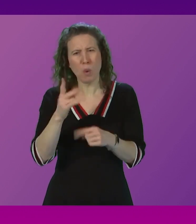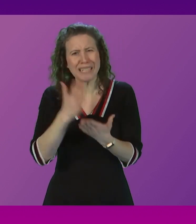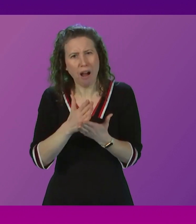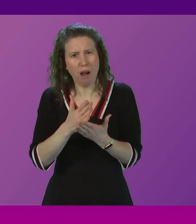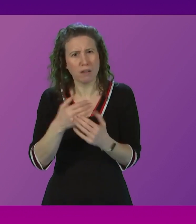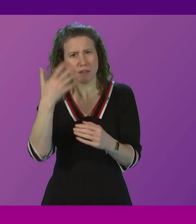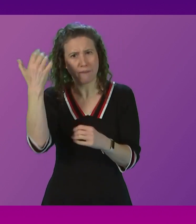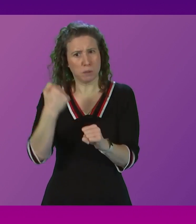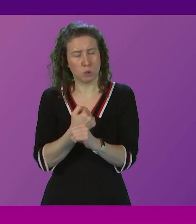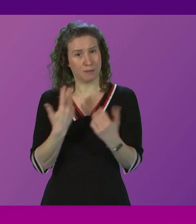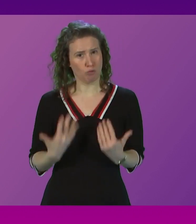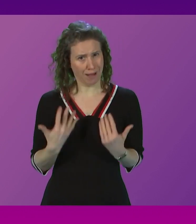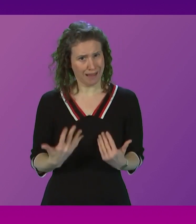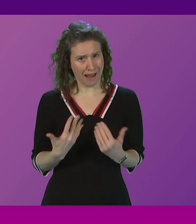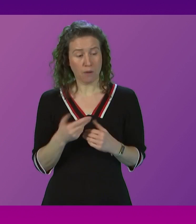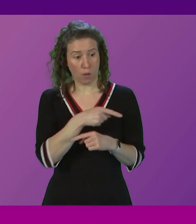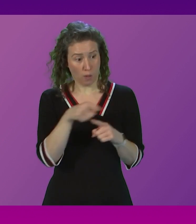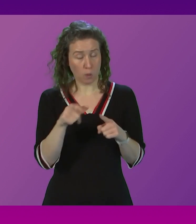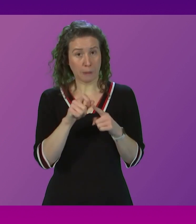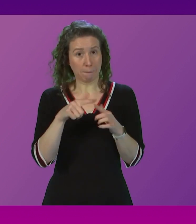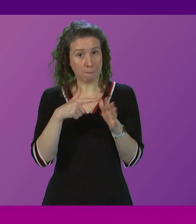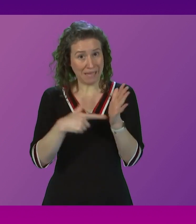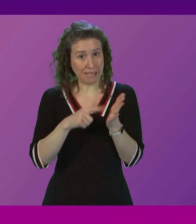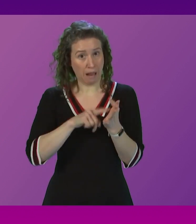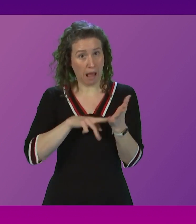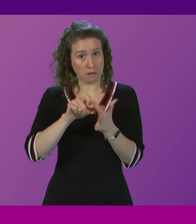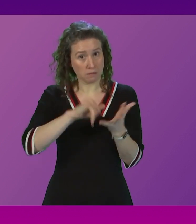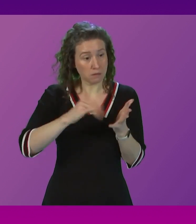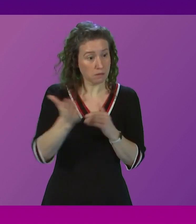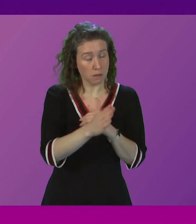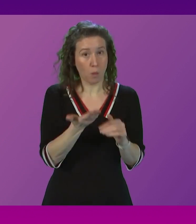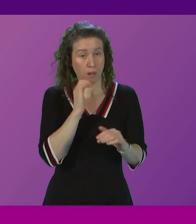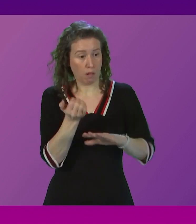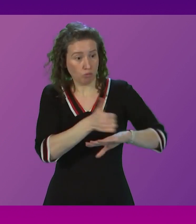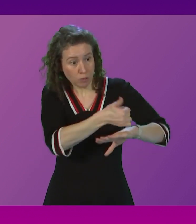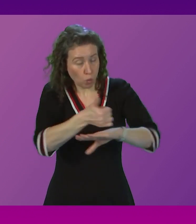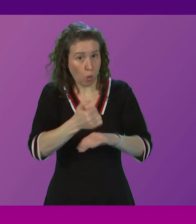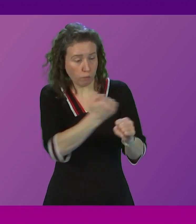right now, to restore those peatlands, and in which year will she meet the restoration target?